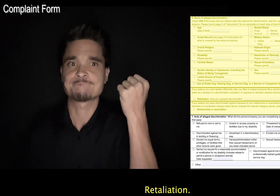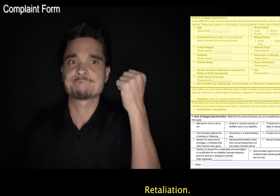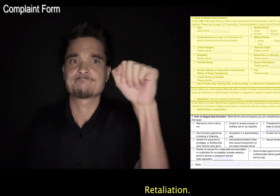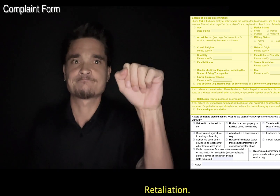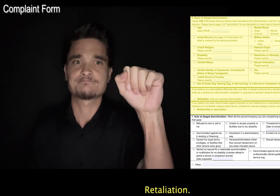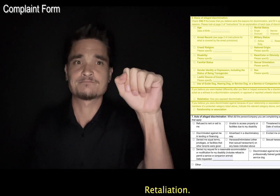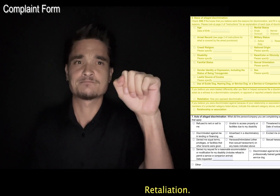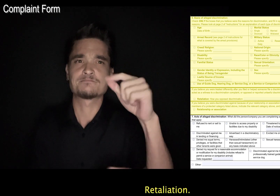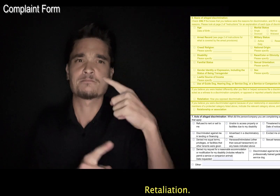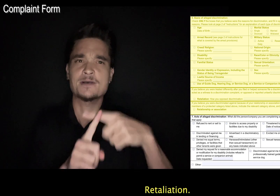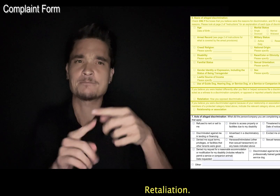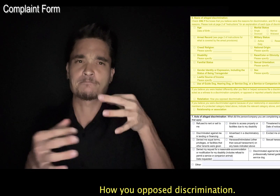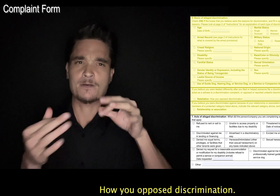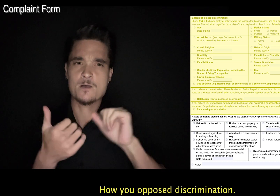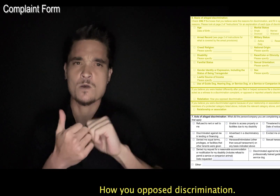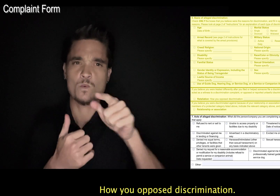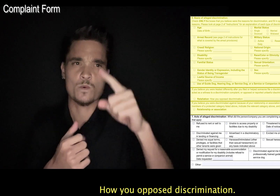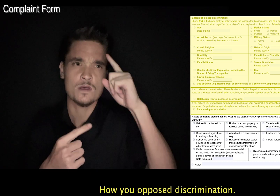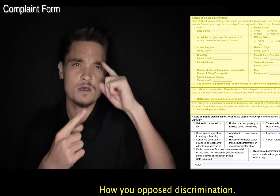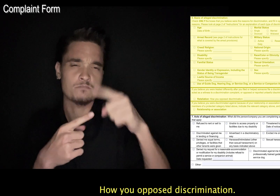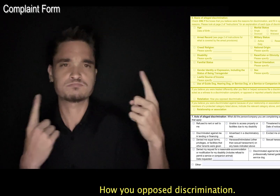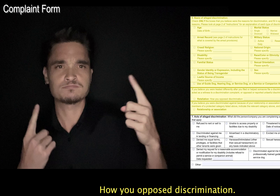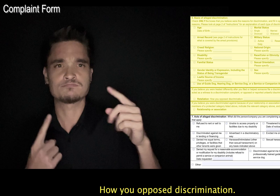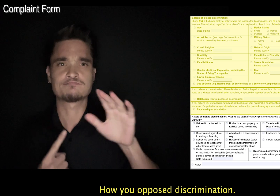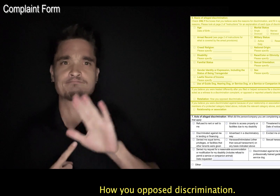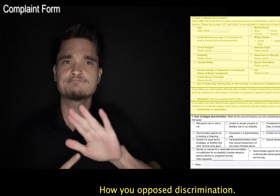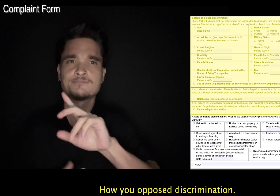Retaliation. How you opposed discrimination.